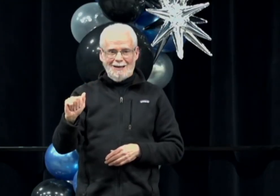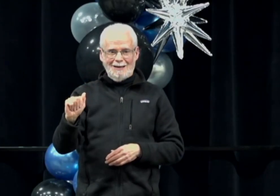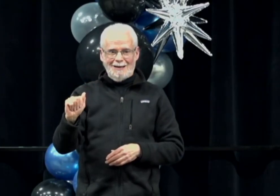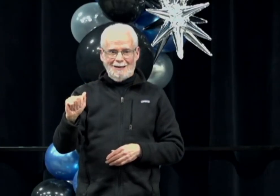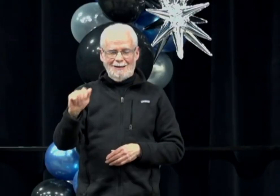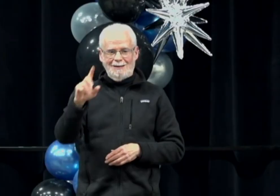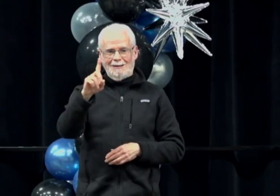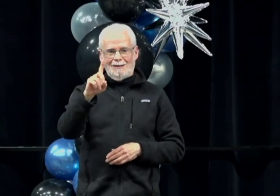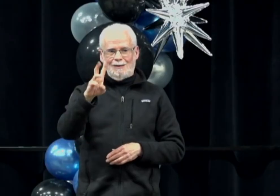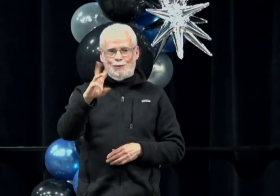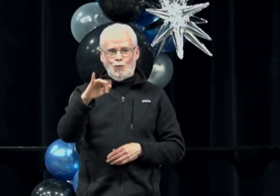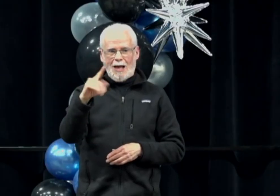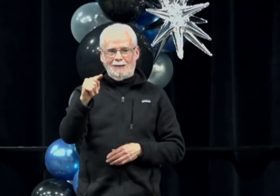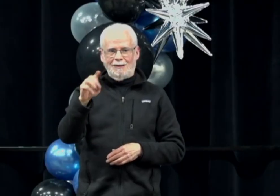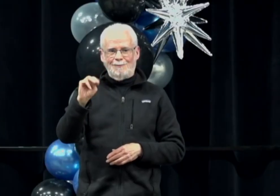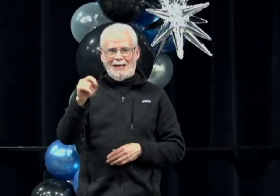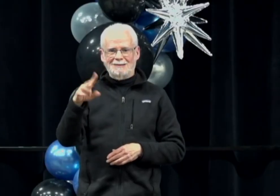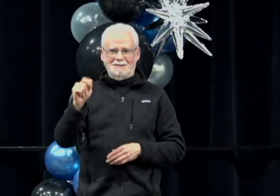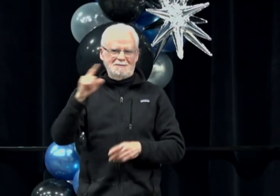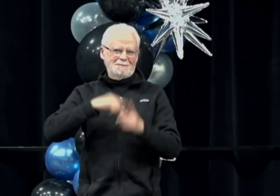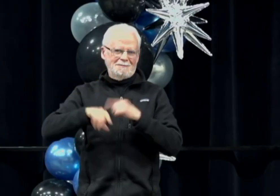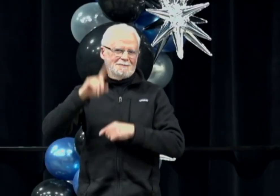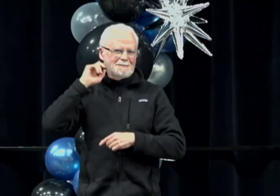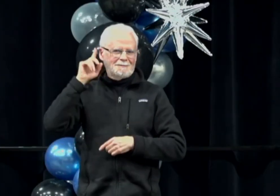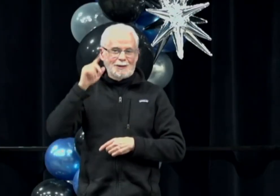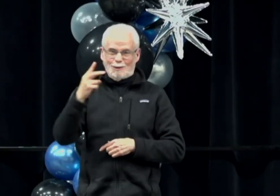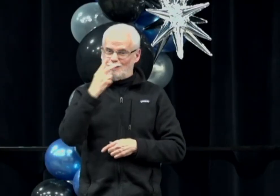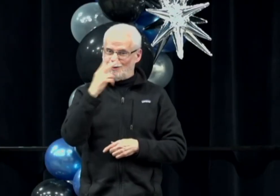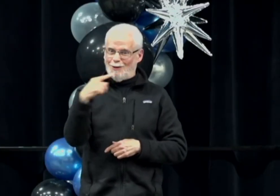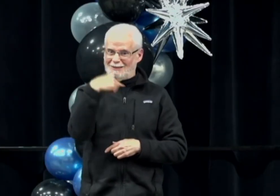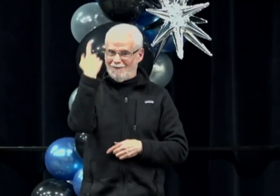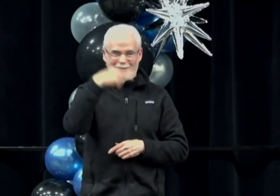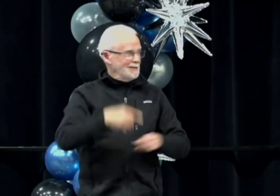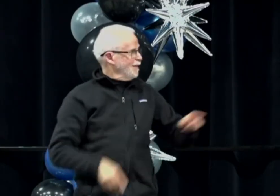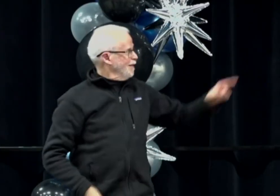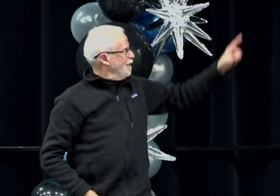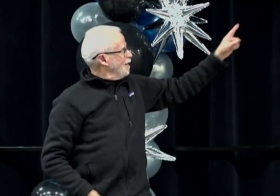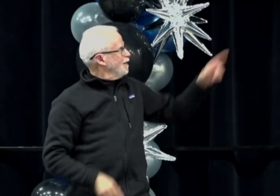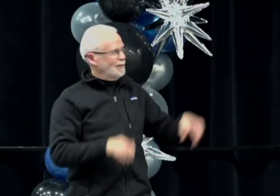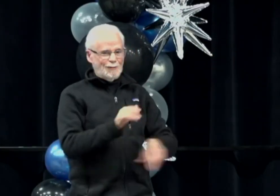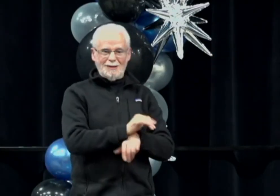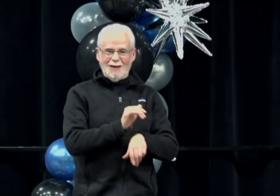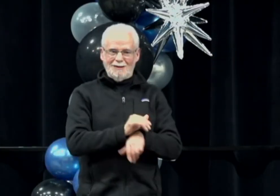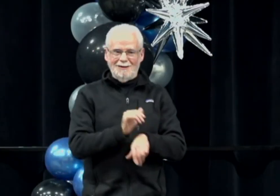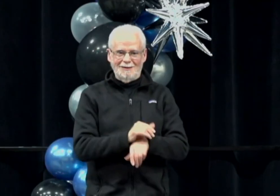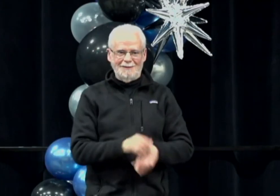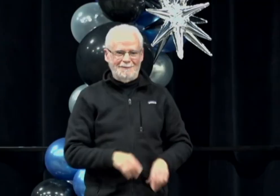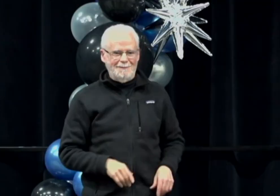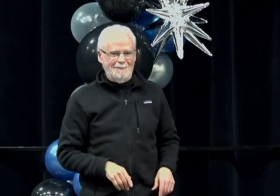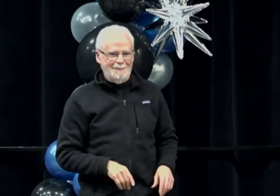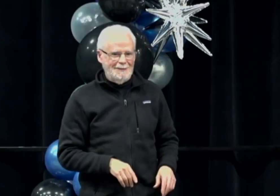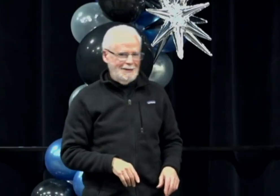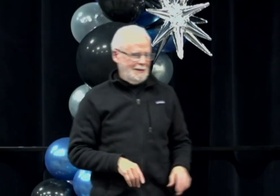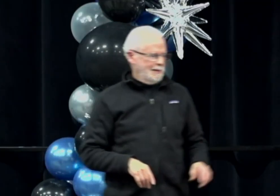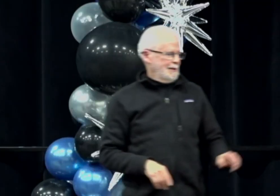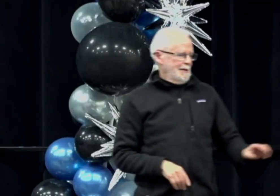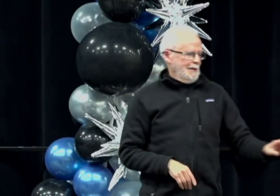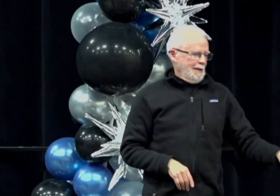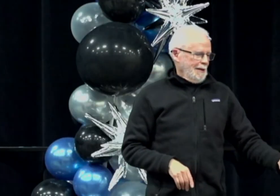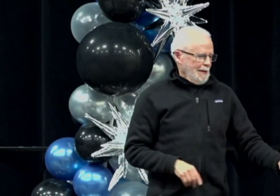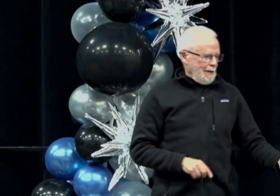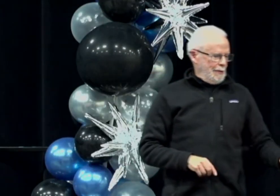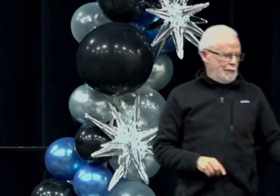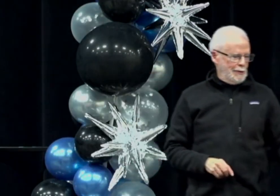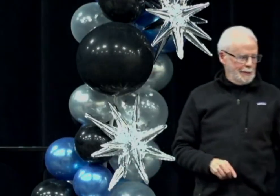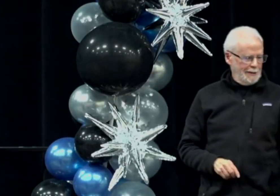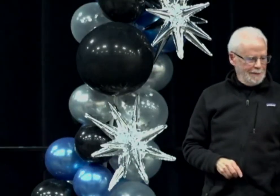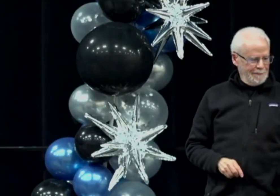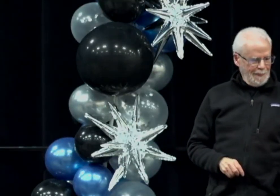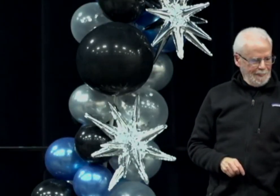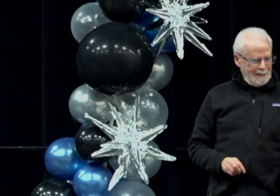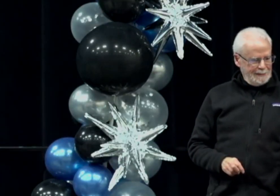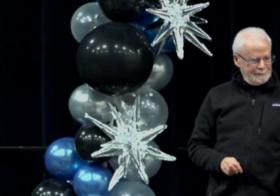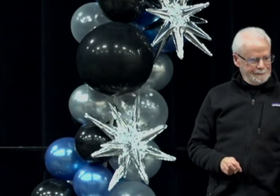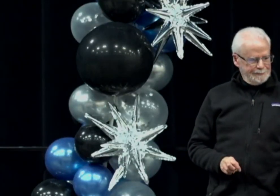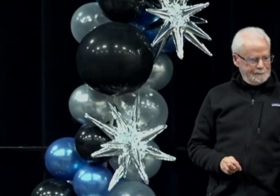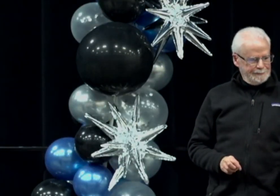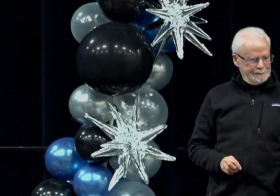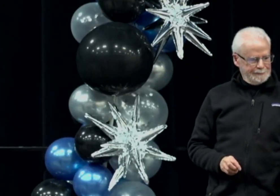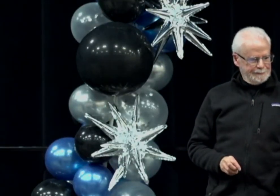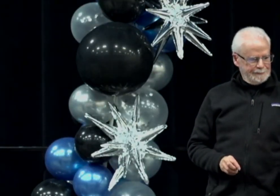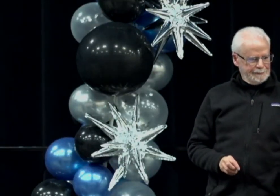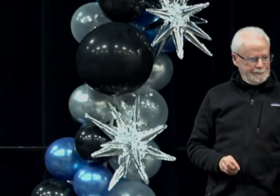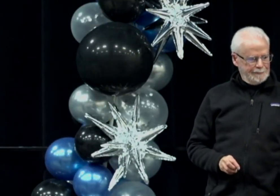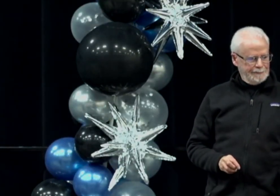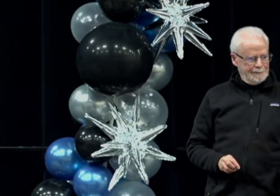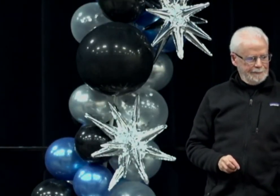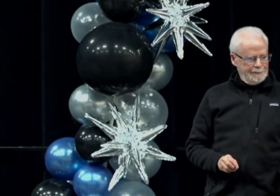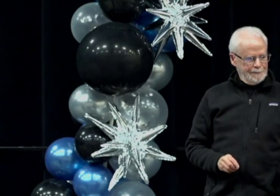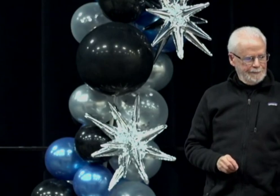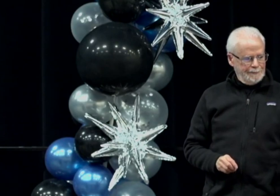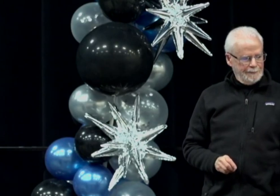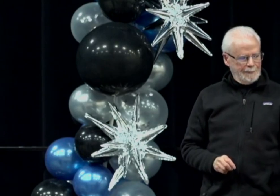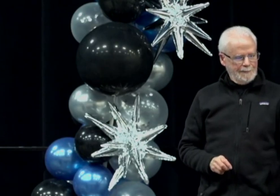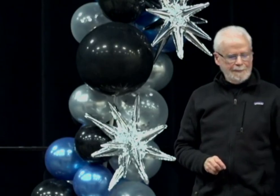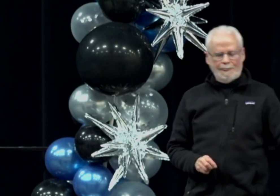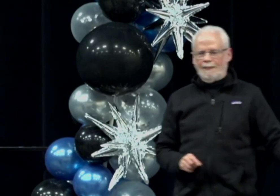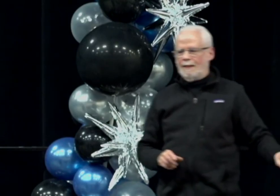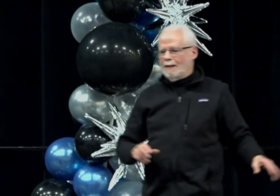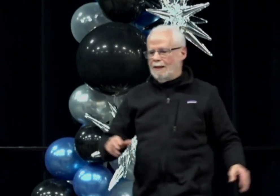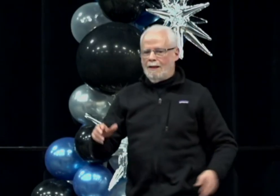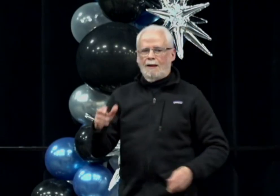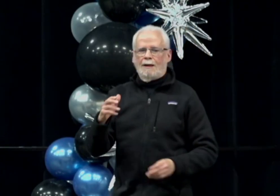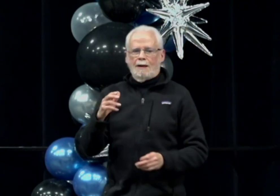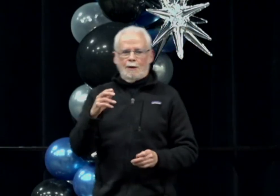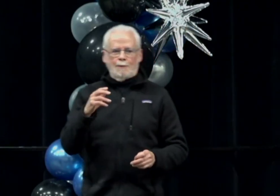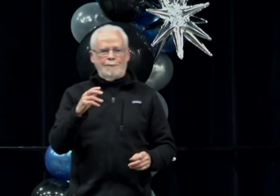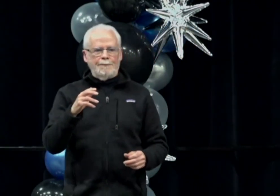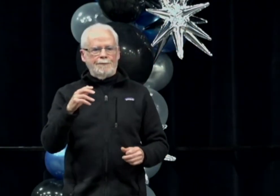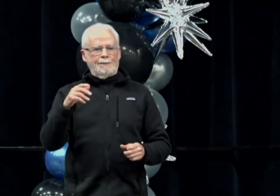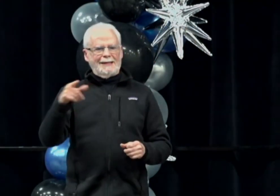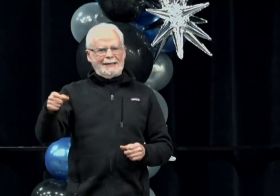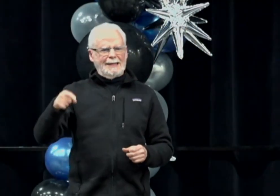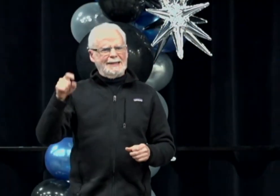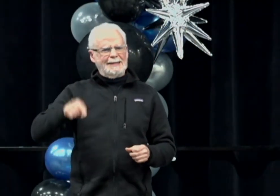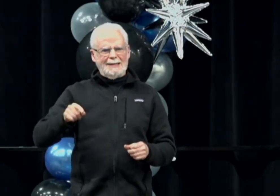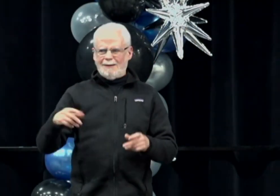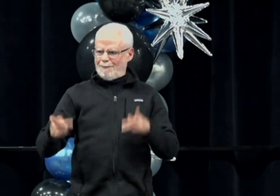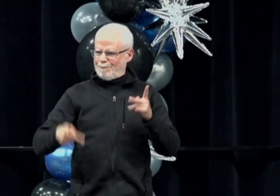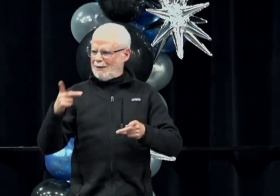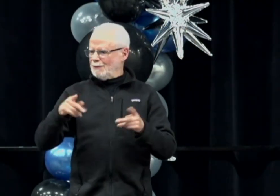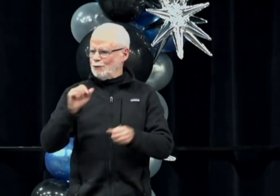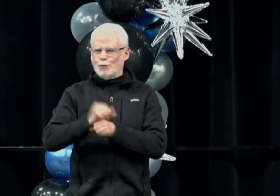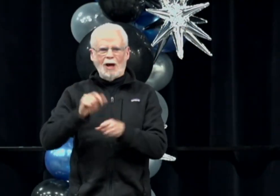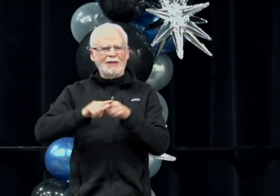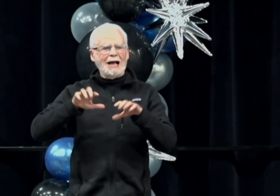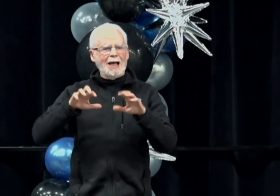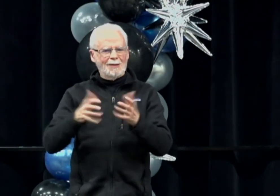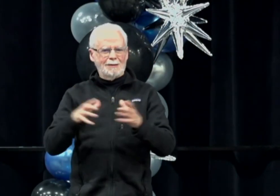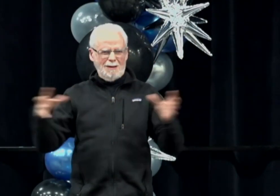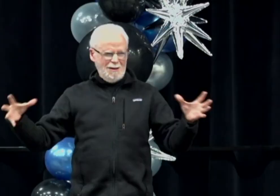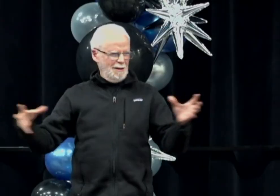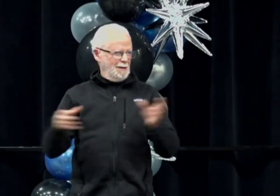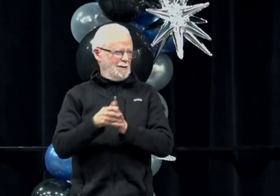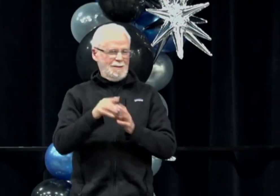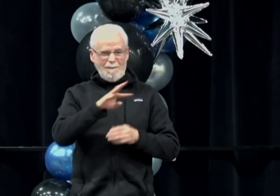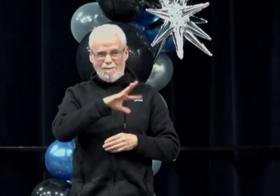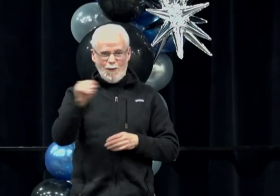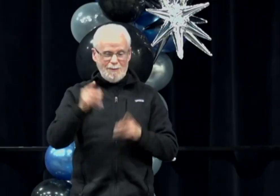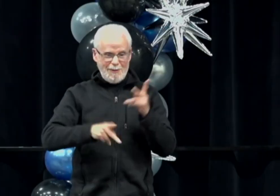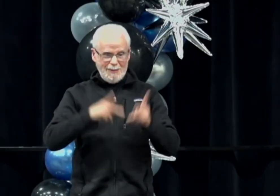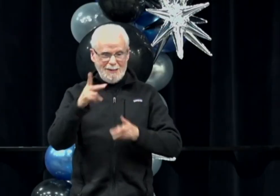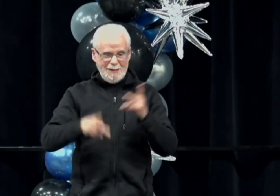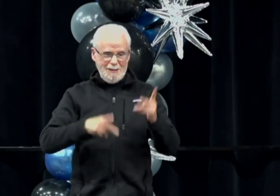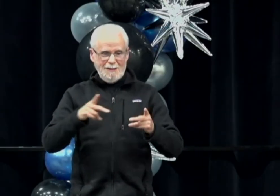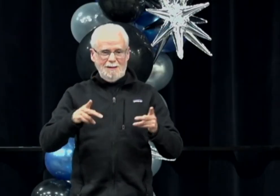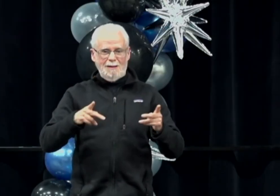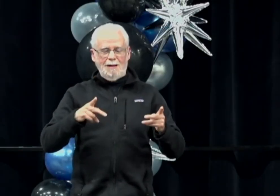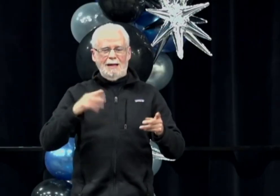with a hearing loss, and his name was Dwight Maxa. You saw his face tonight on the screen.